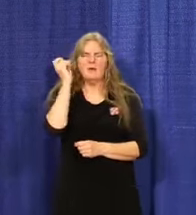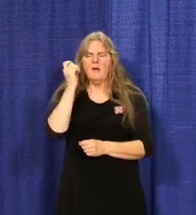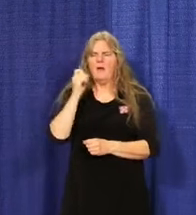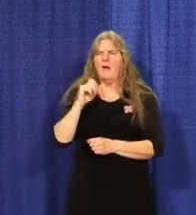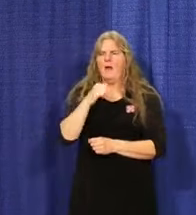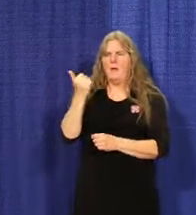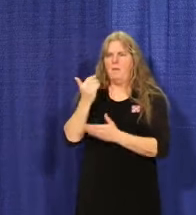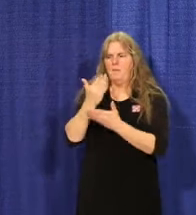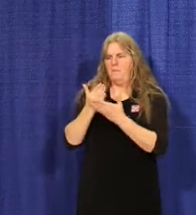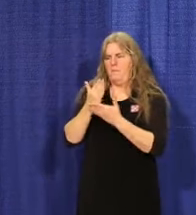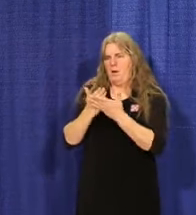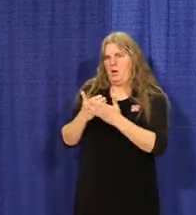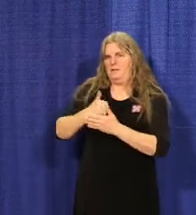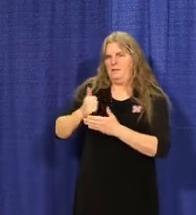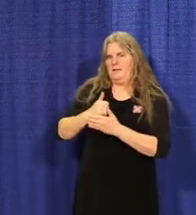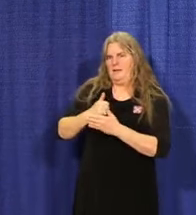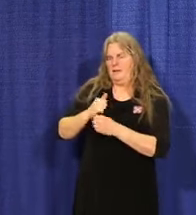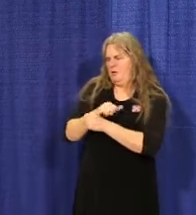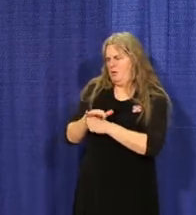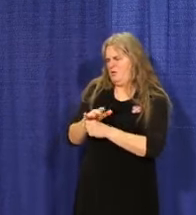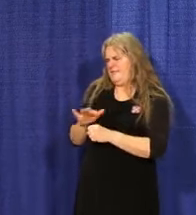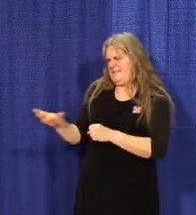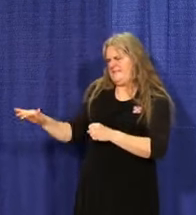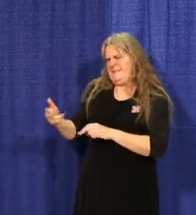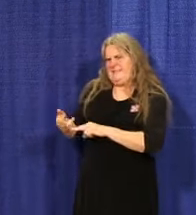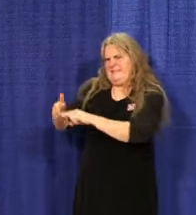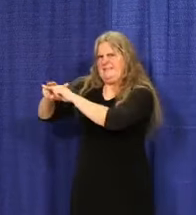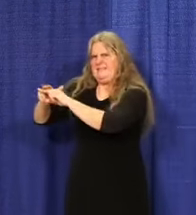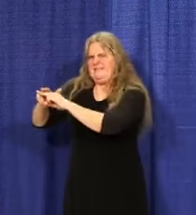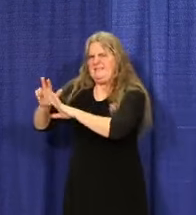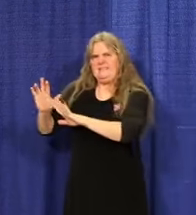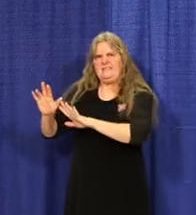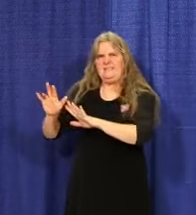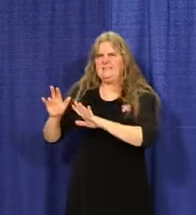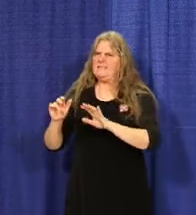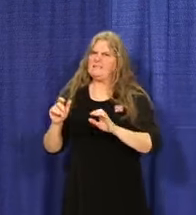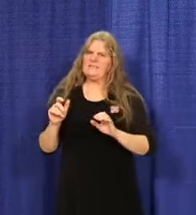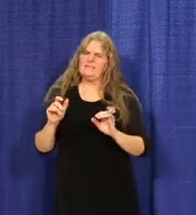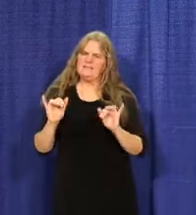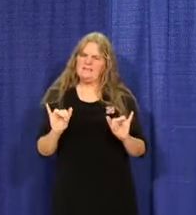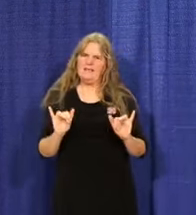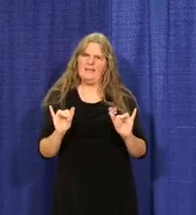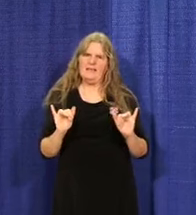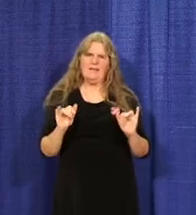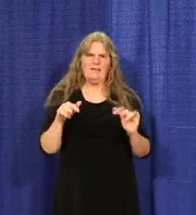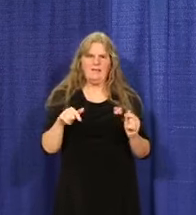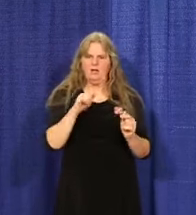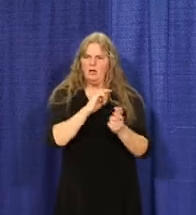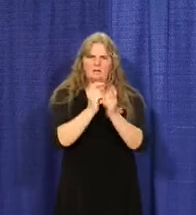As traceability increases, like Dr Hanley has been very clear, it is not a per capita number we